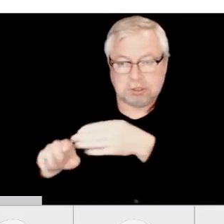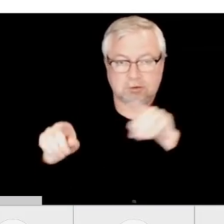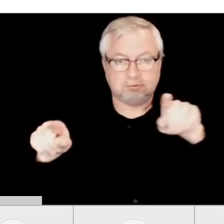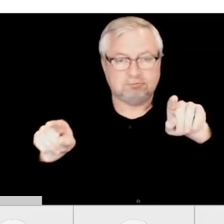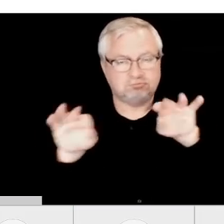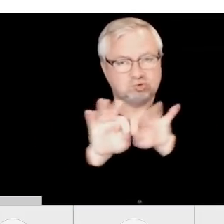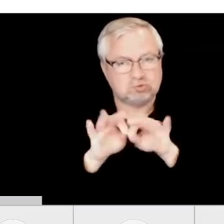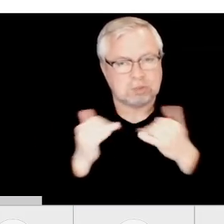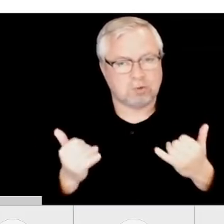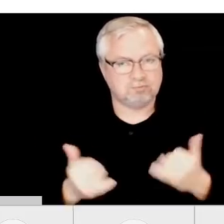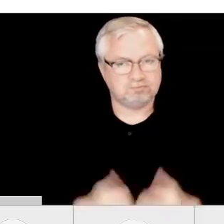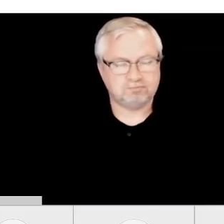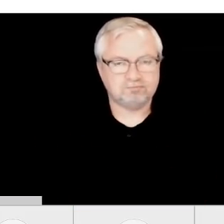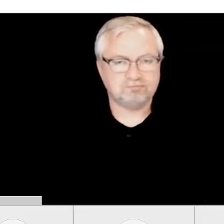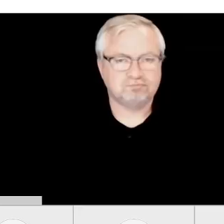So that's work that still needs to continue.